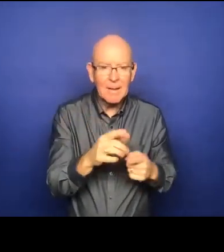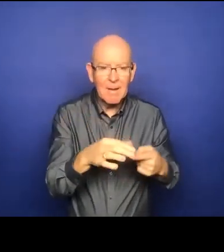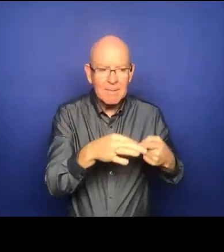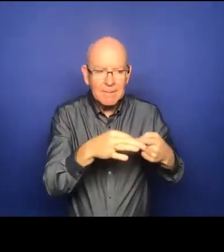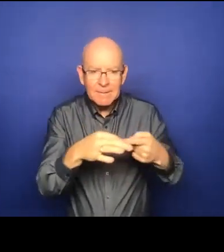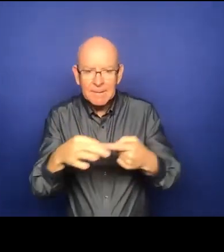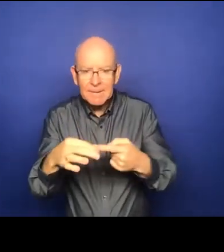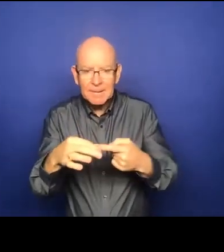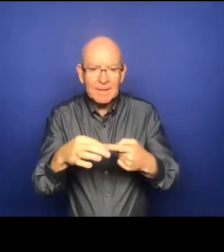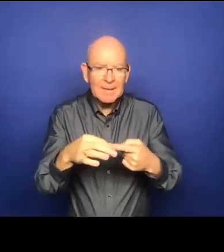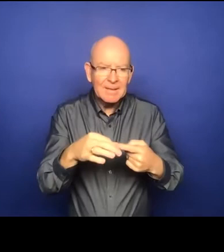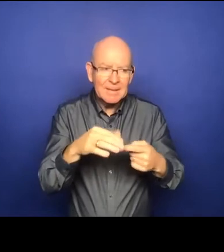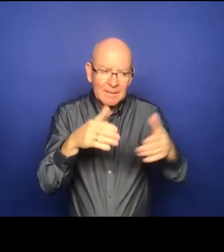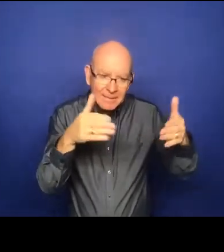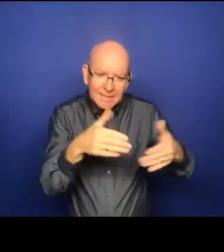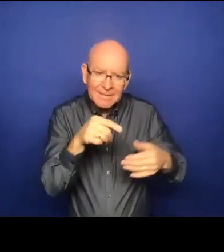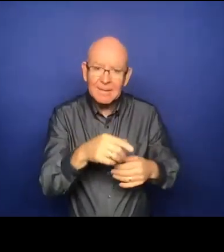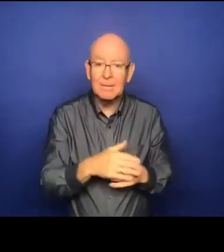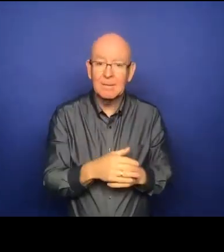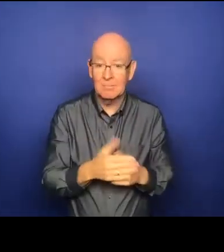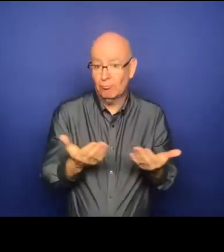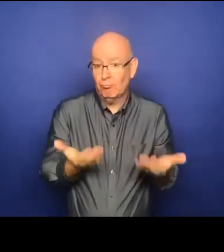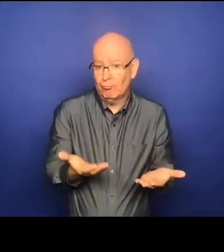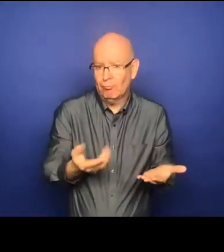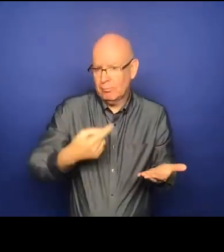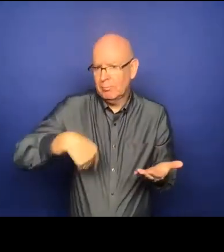a line card in this particular case. Today we will discuss how